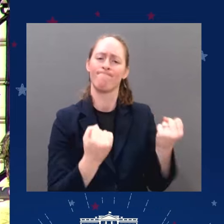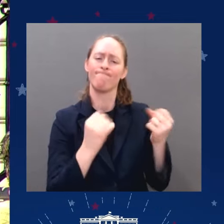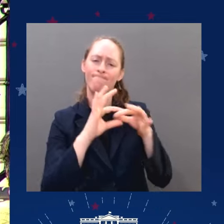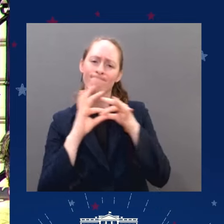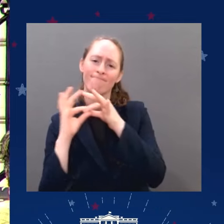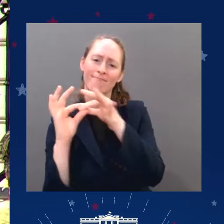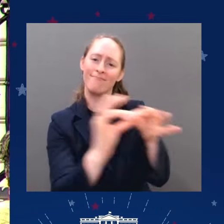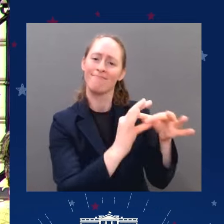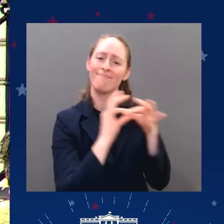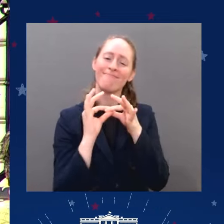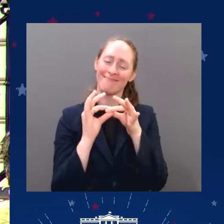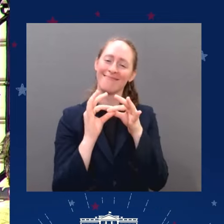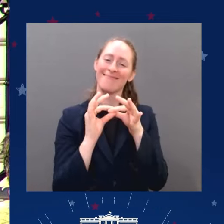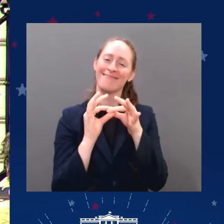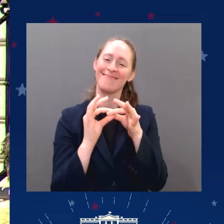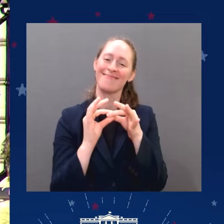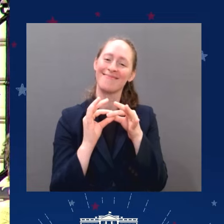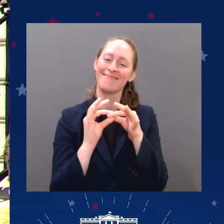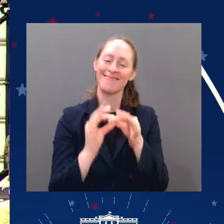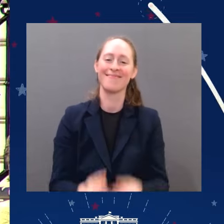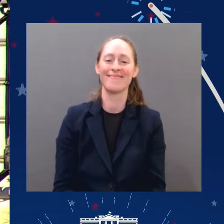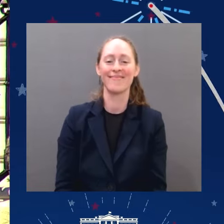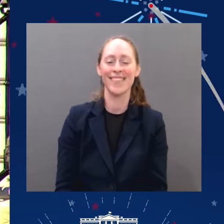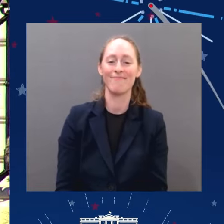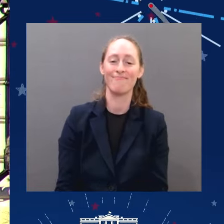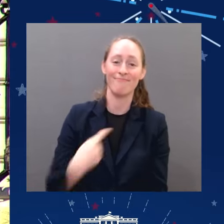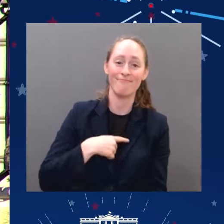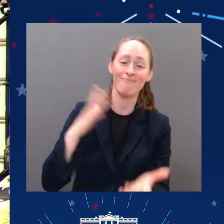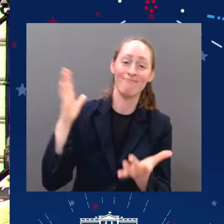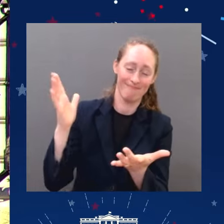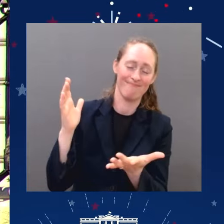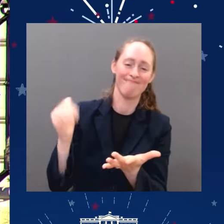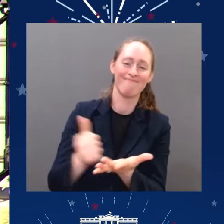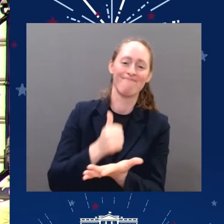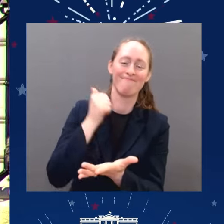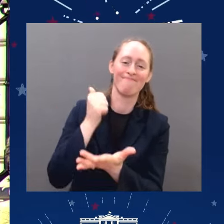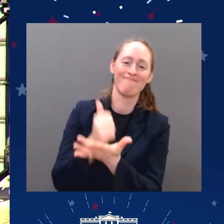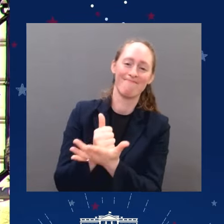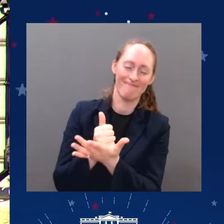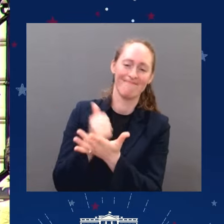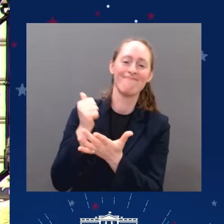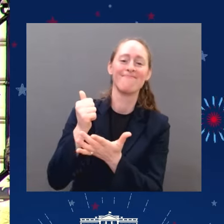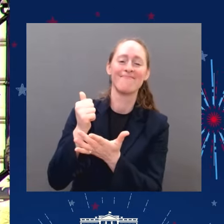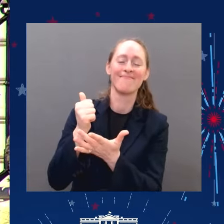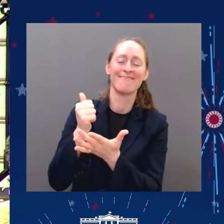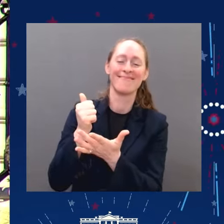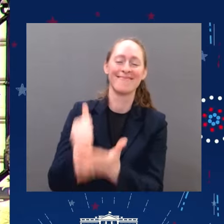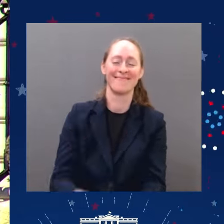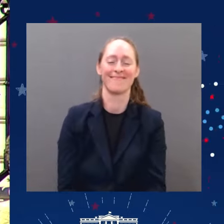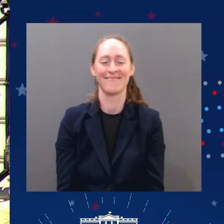Amen. It is now my honor to introduce our First Lady